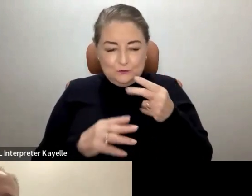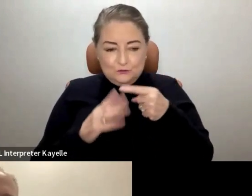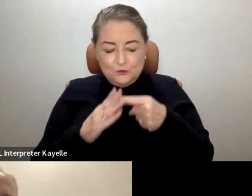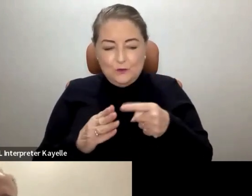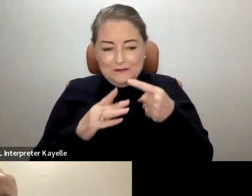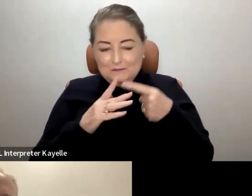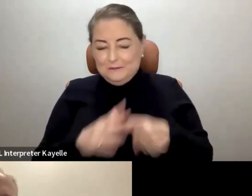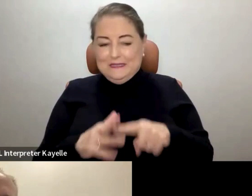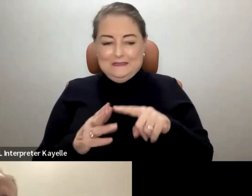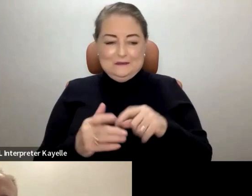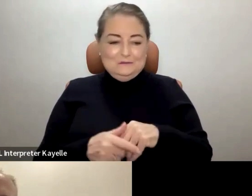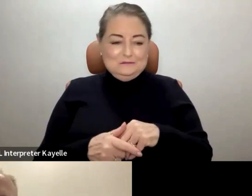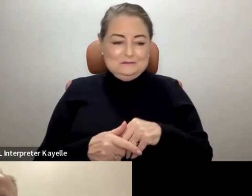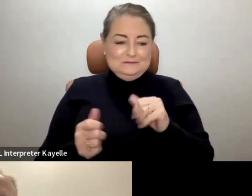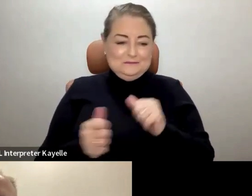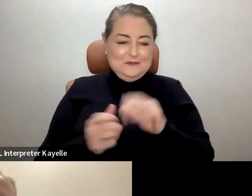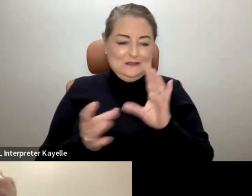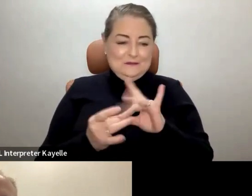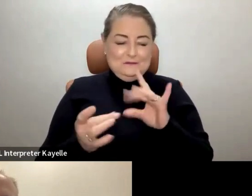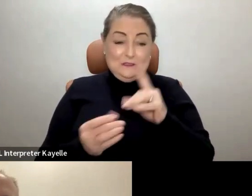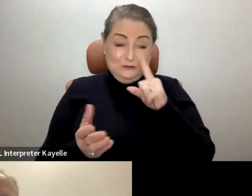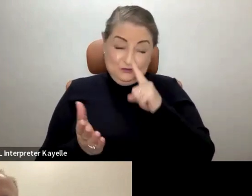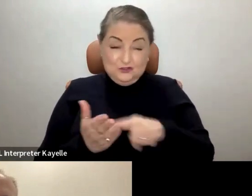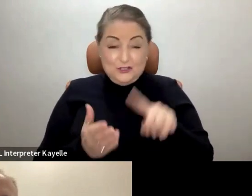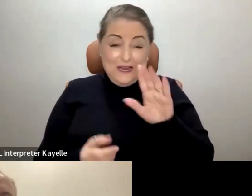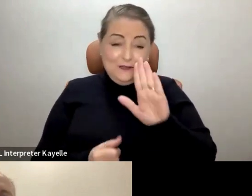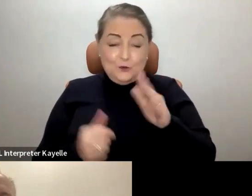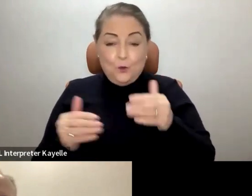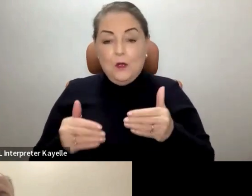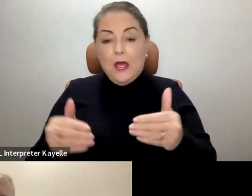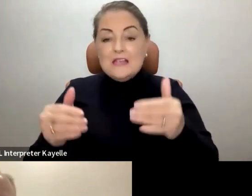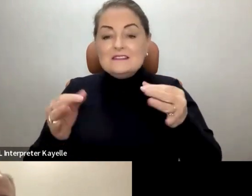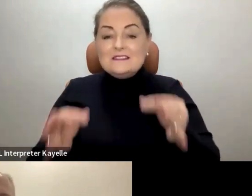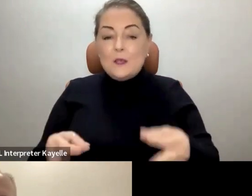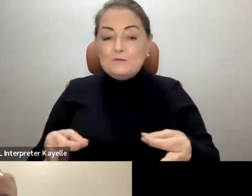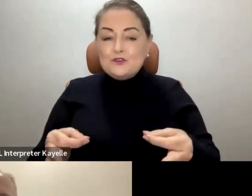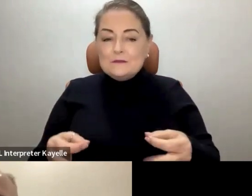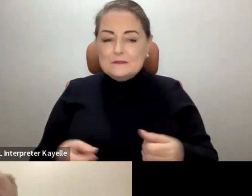that, that comment, check your assumptions.